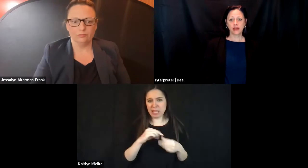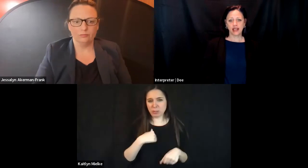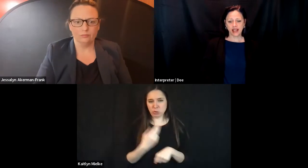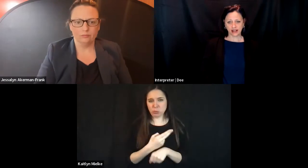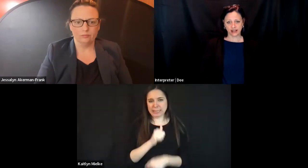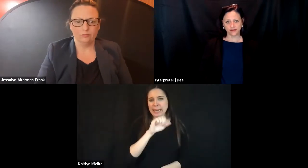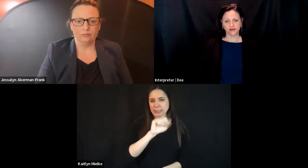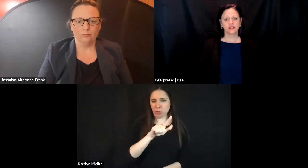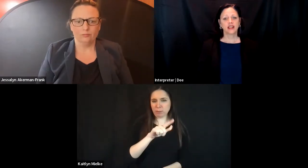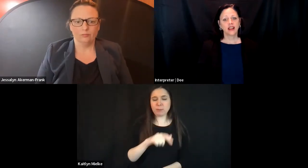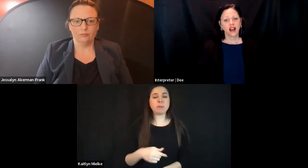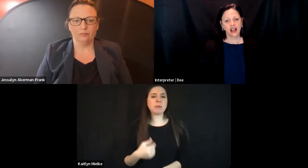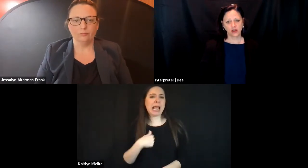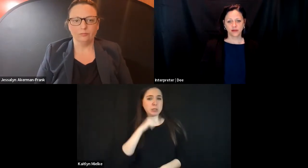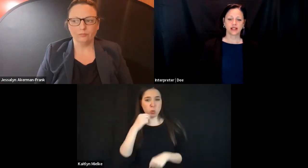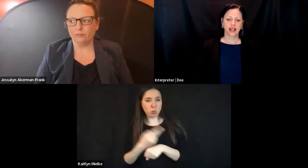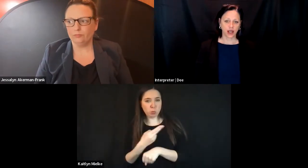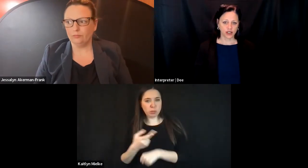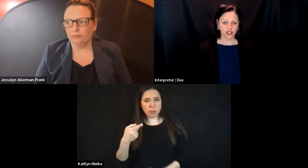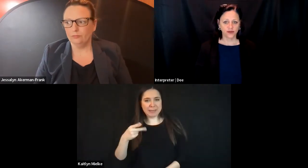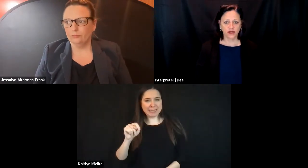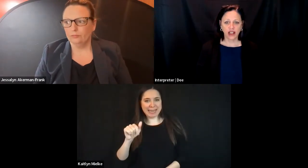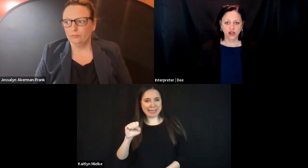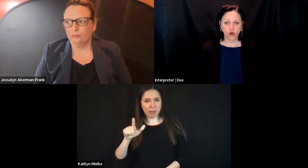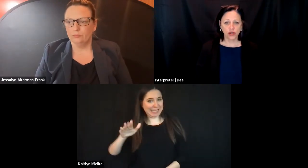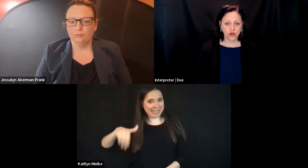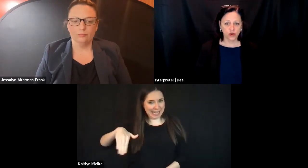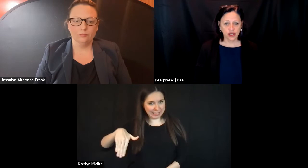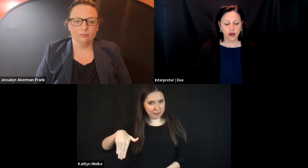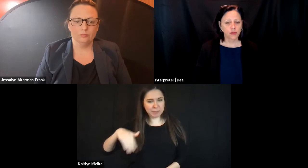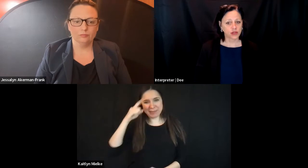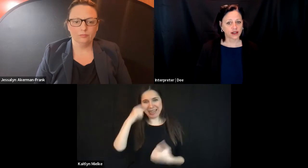Do you use caption, signing, what kind of communication access do you use?